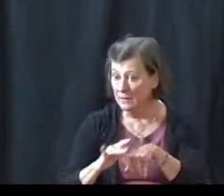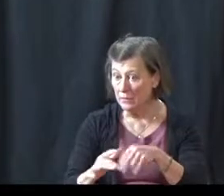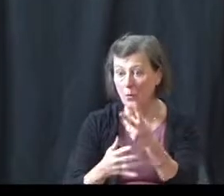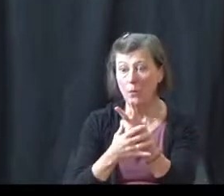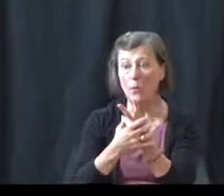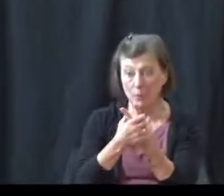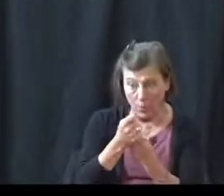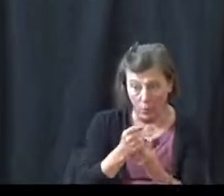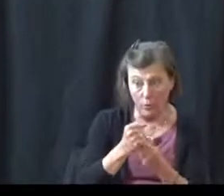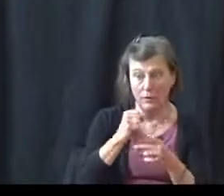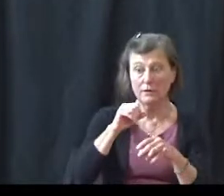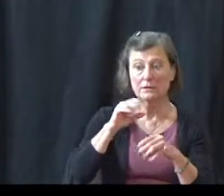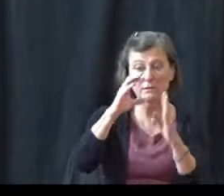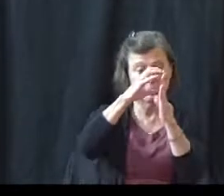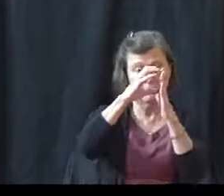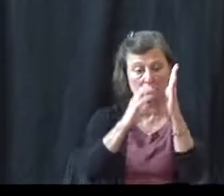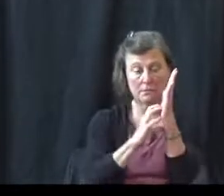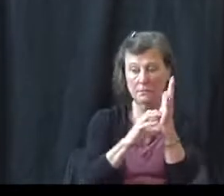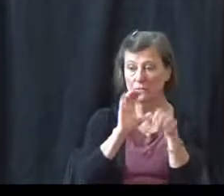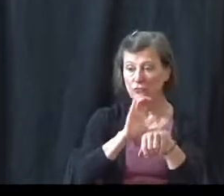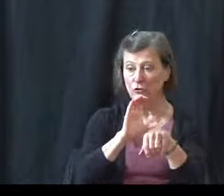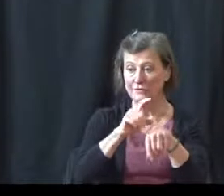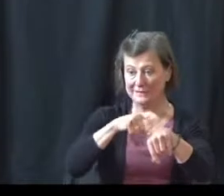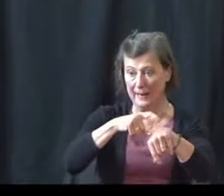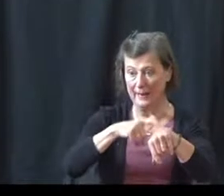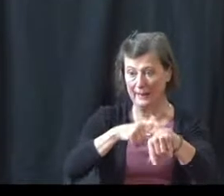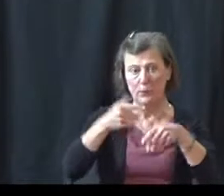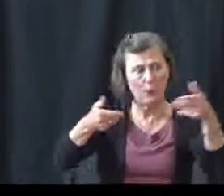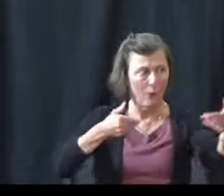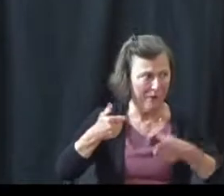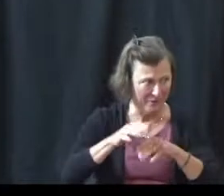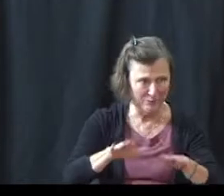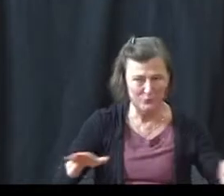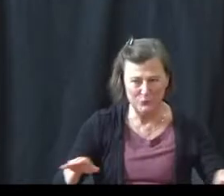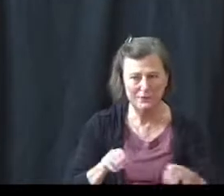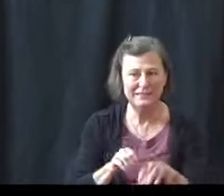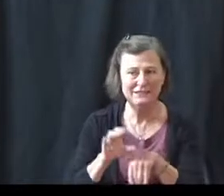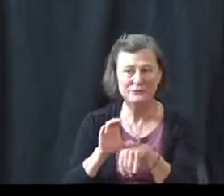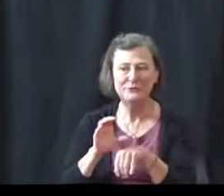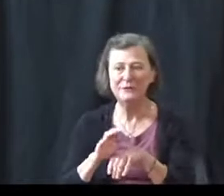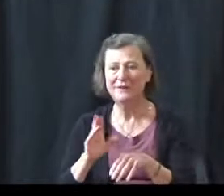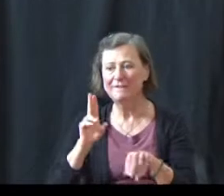services. So, we welcome children in our services.